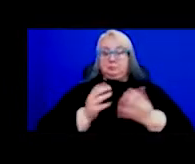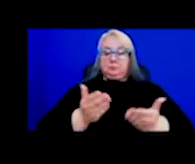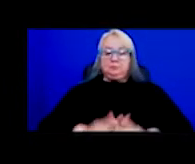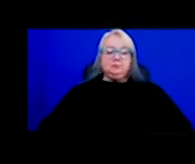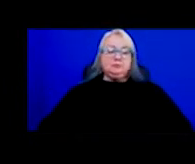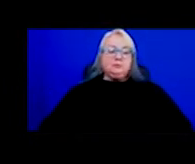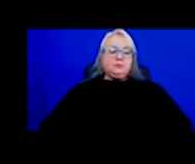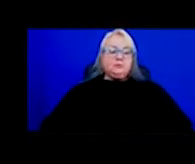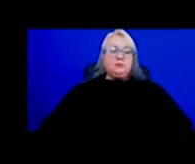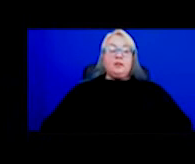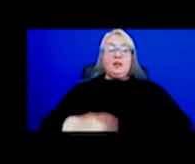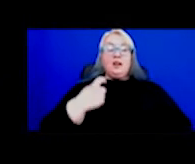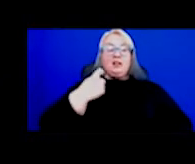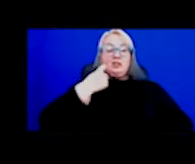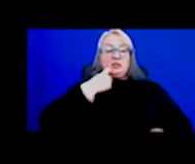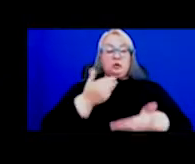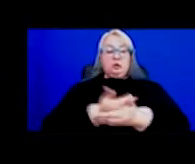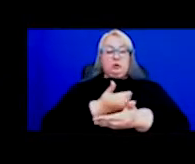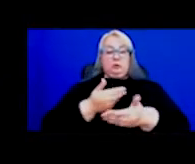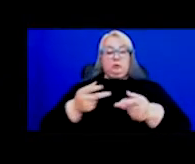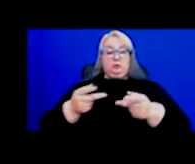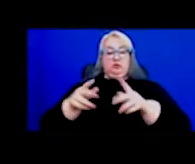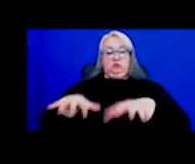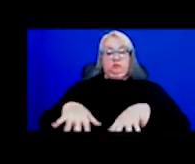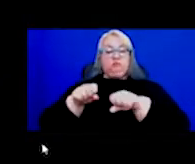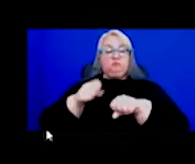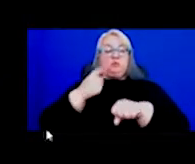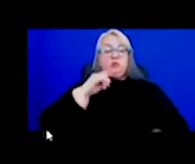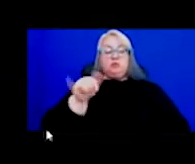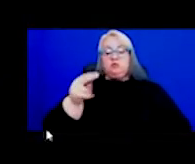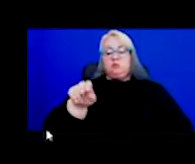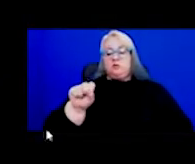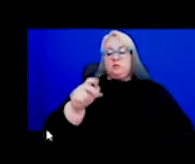recently took a new position at Johns Hopkins University and the co-director for the center